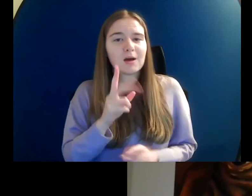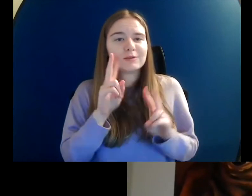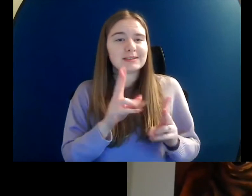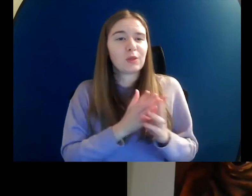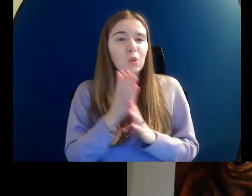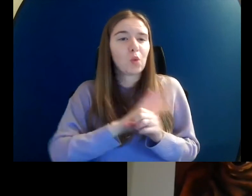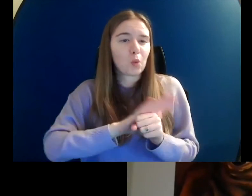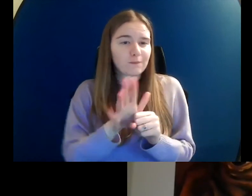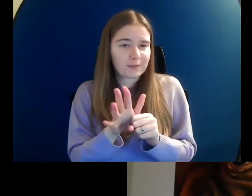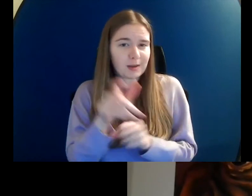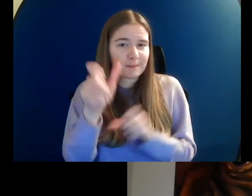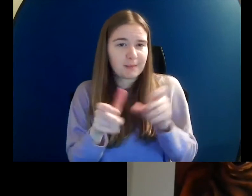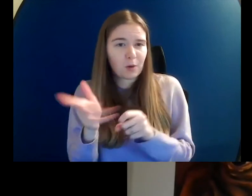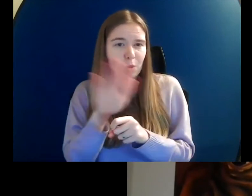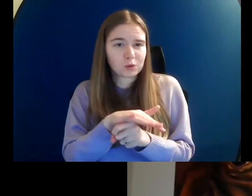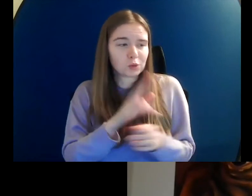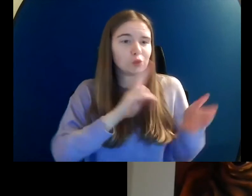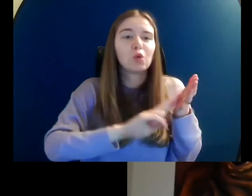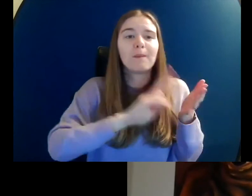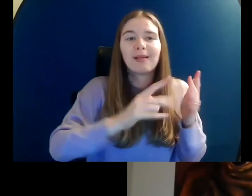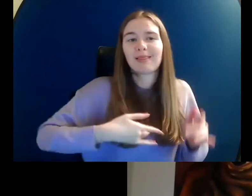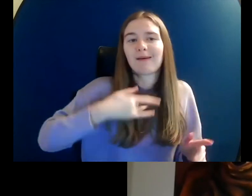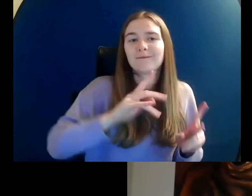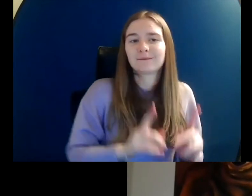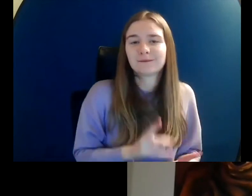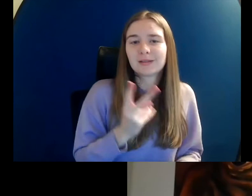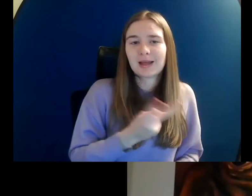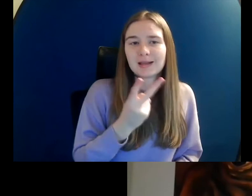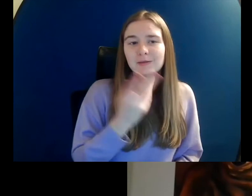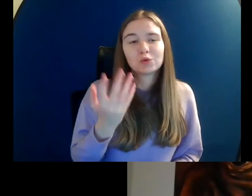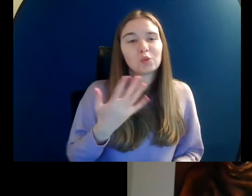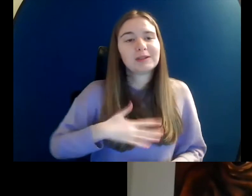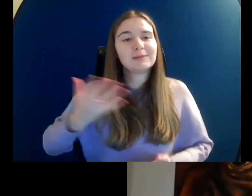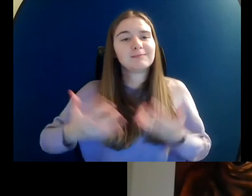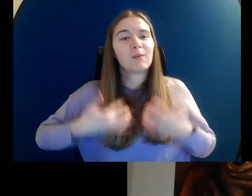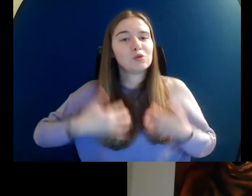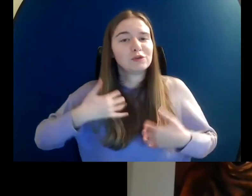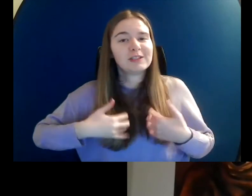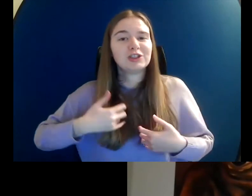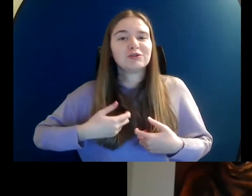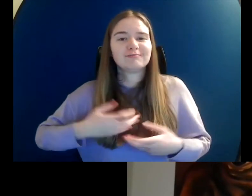people want to go back to their normality. Their motivation to continue under the intense restrictions we face